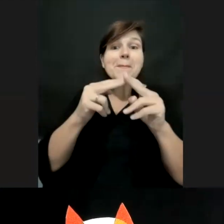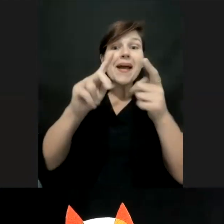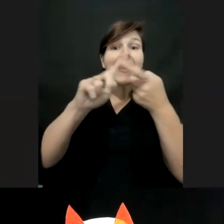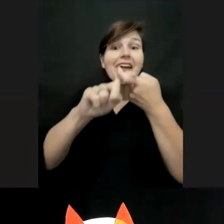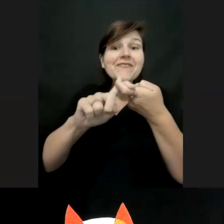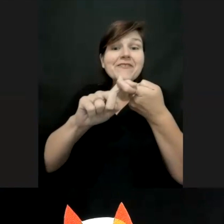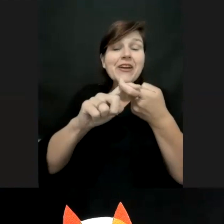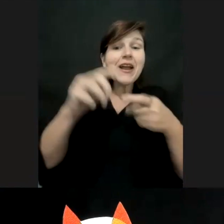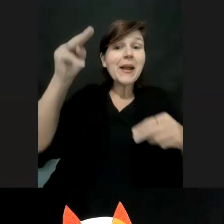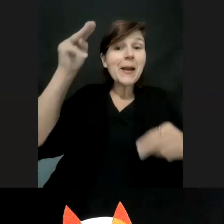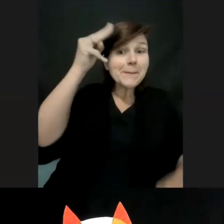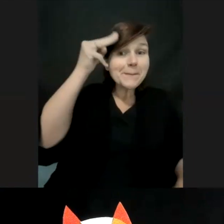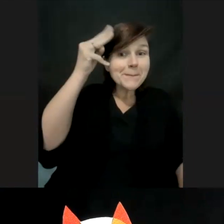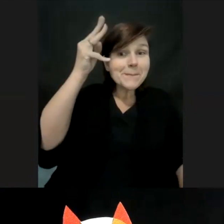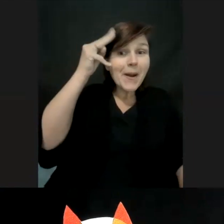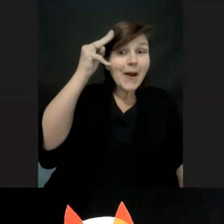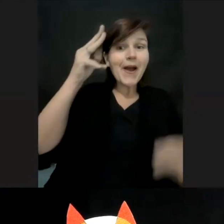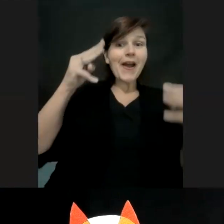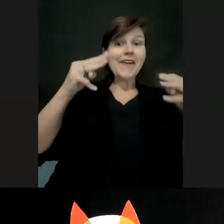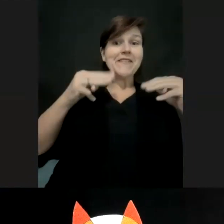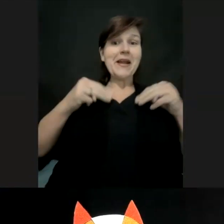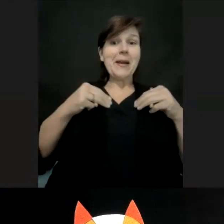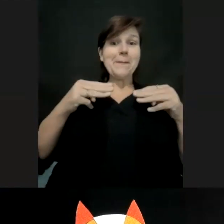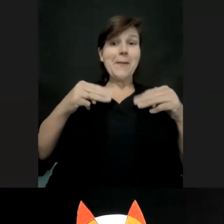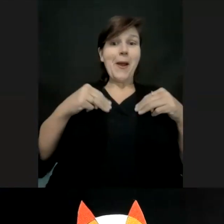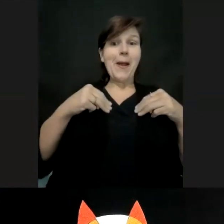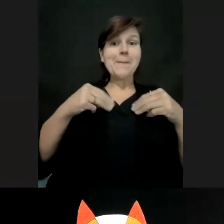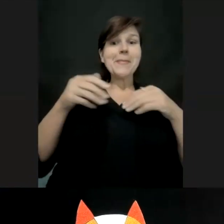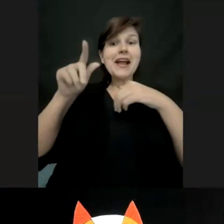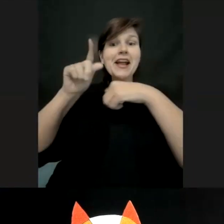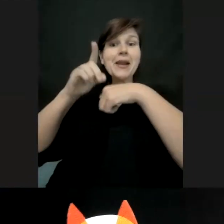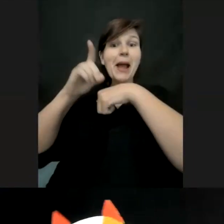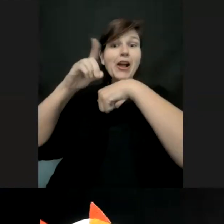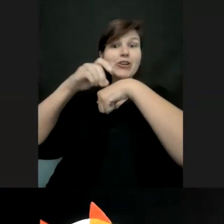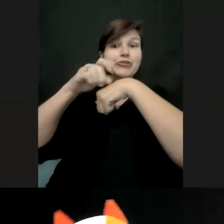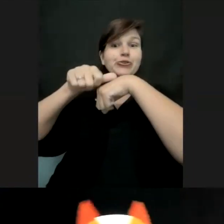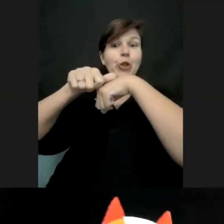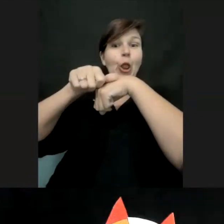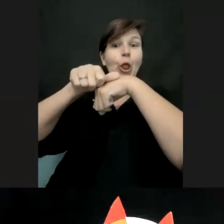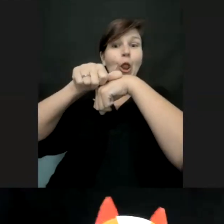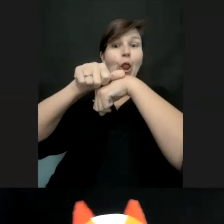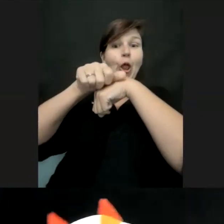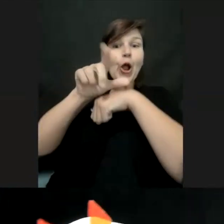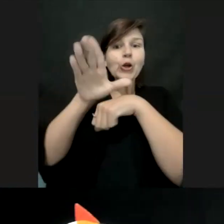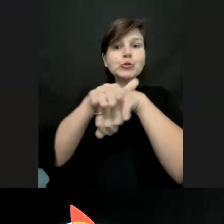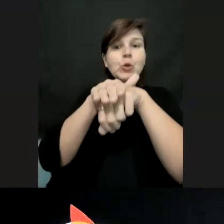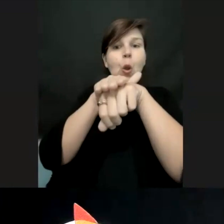and his friends, Doug the Slug… the Slow Slug